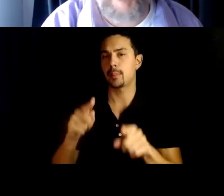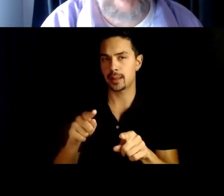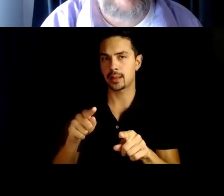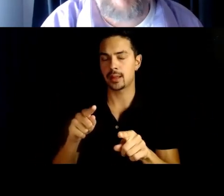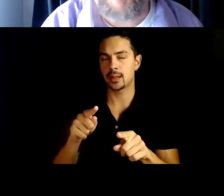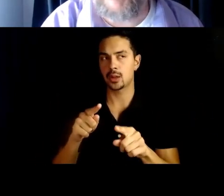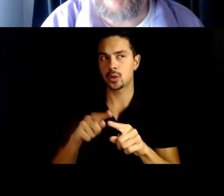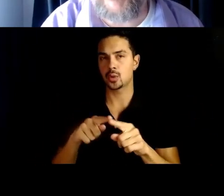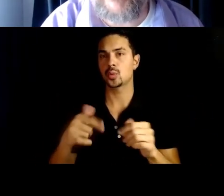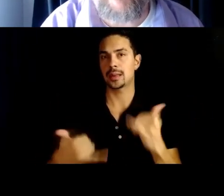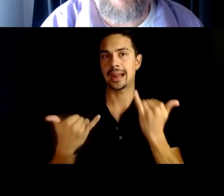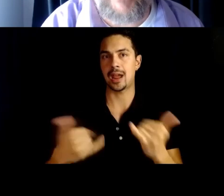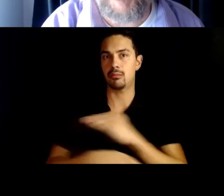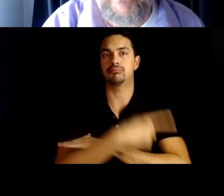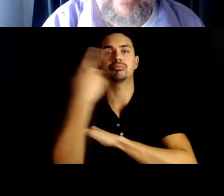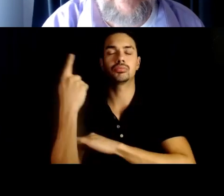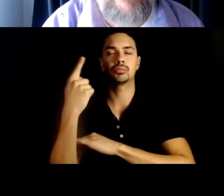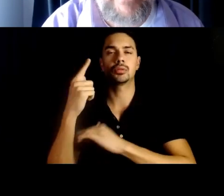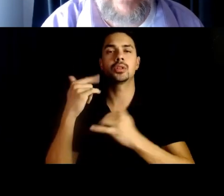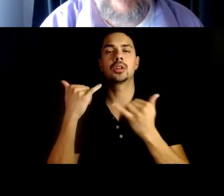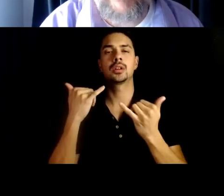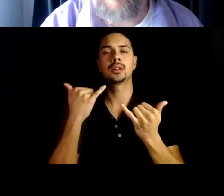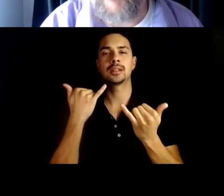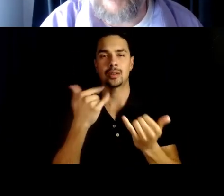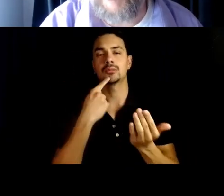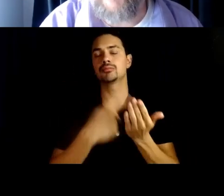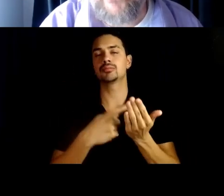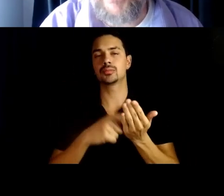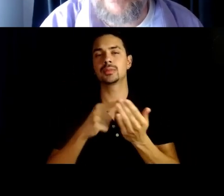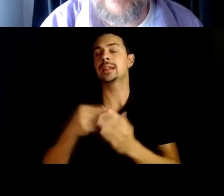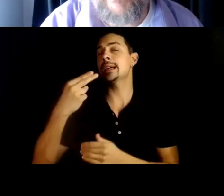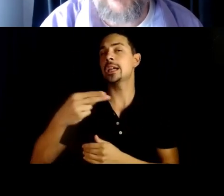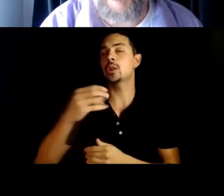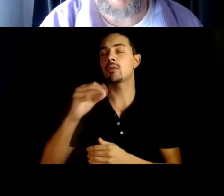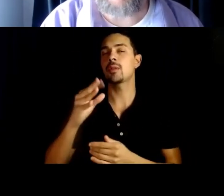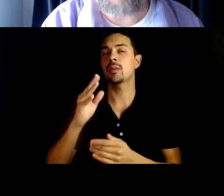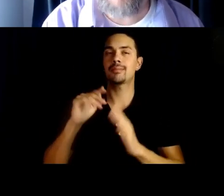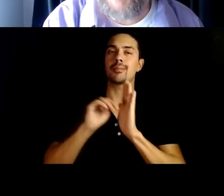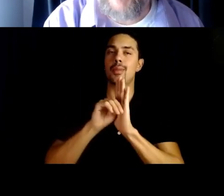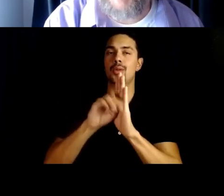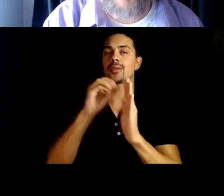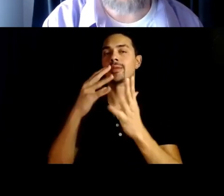So we're gonna talk about the history of models of care, what is informed consent, which I think most of us know,